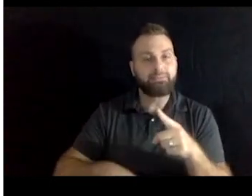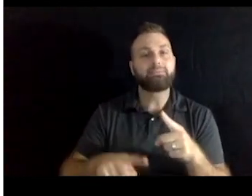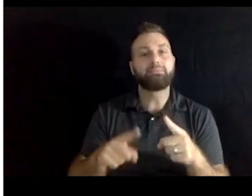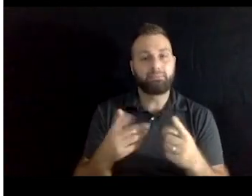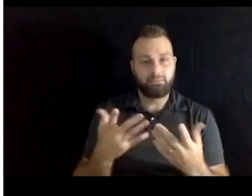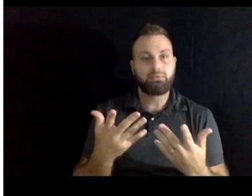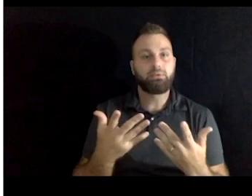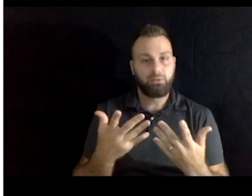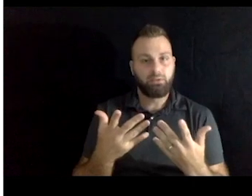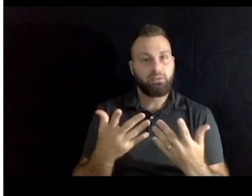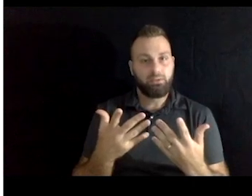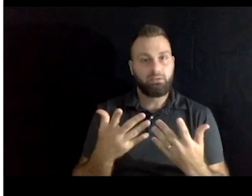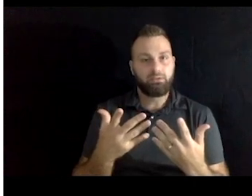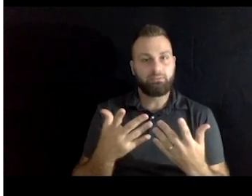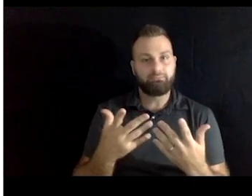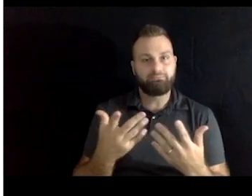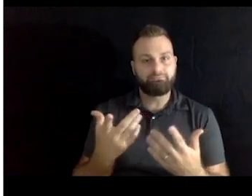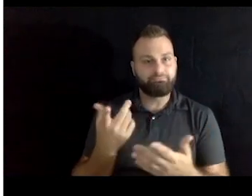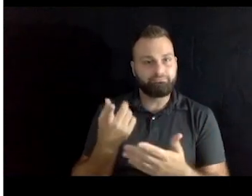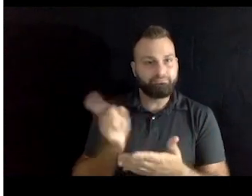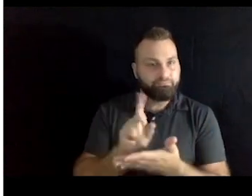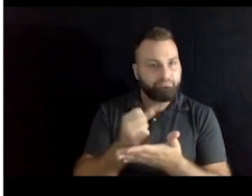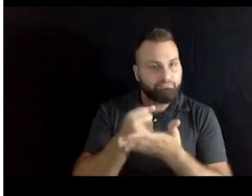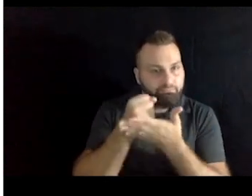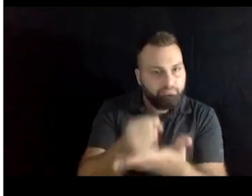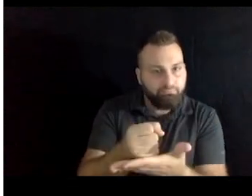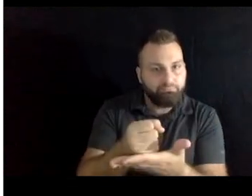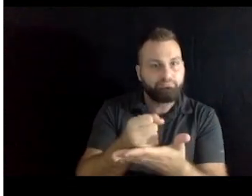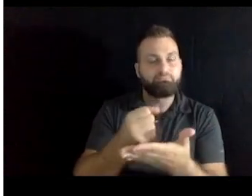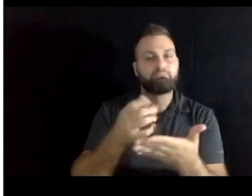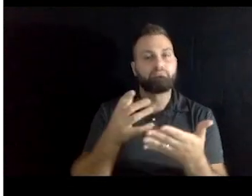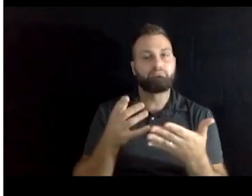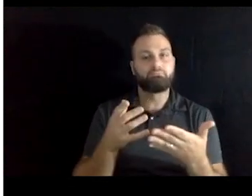enough that they are unable to work OK and to intervene at that point